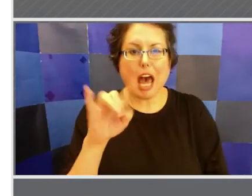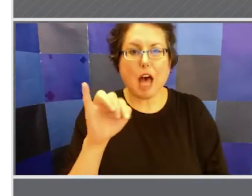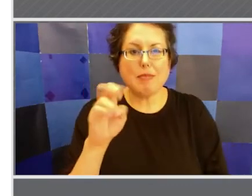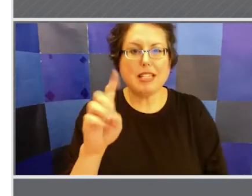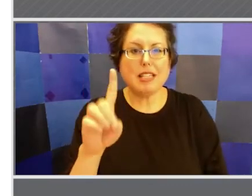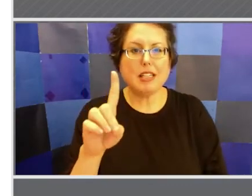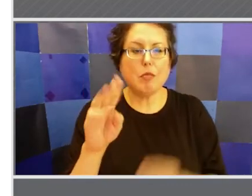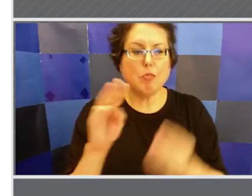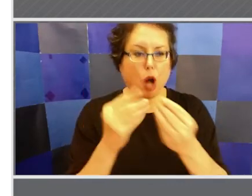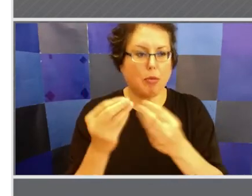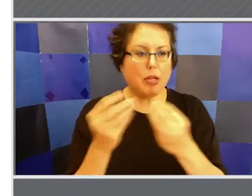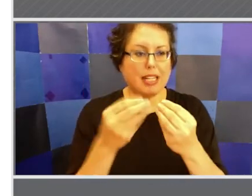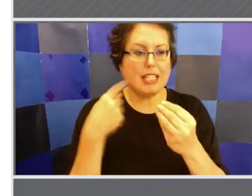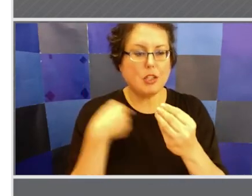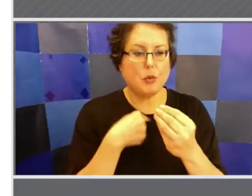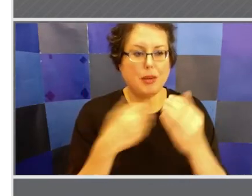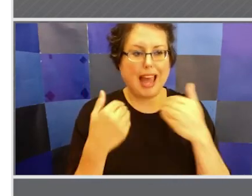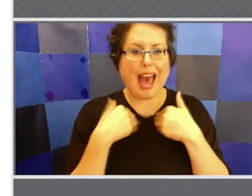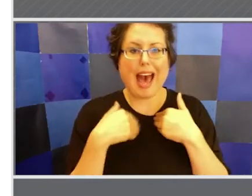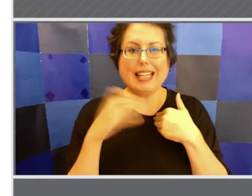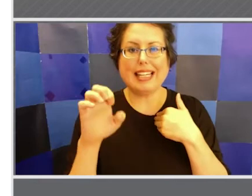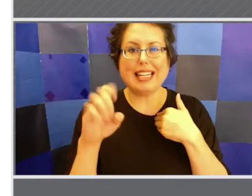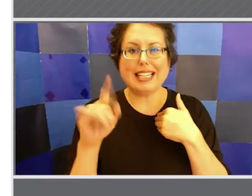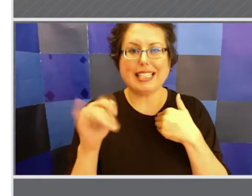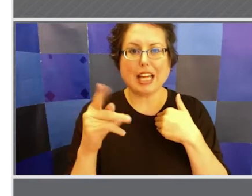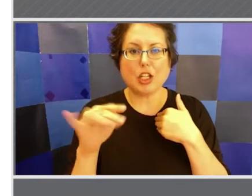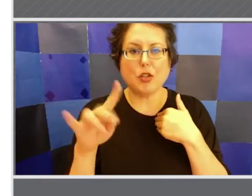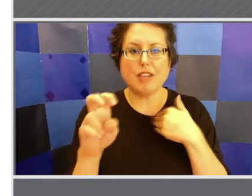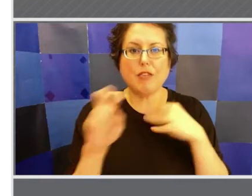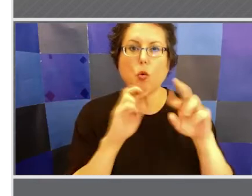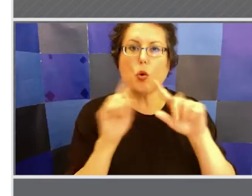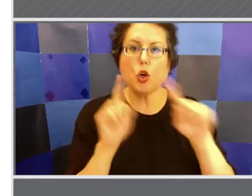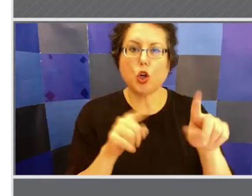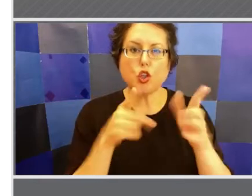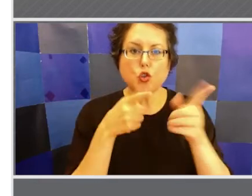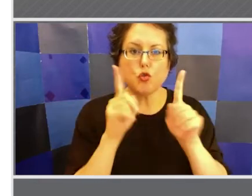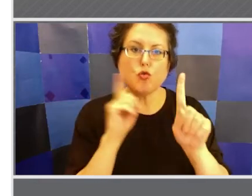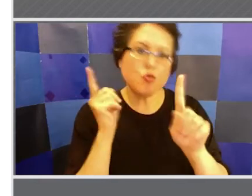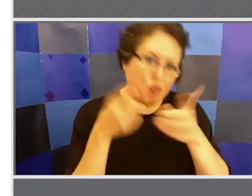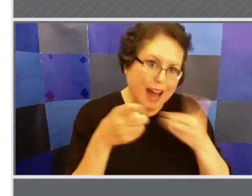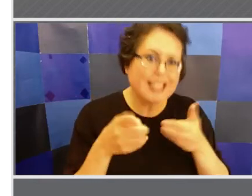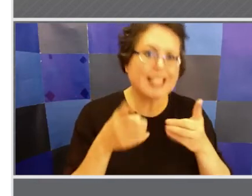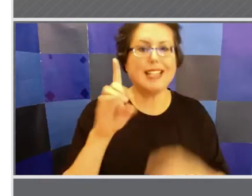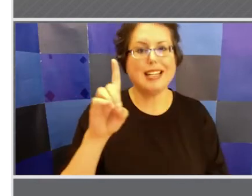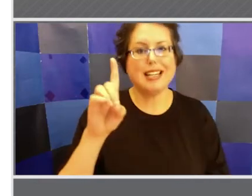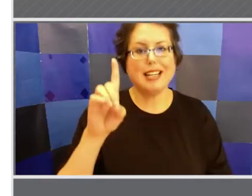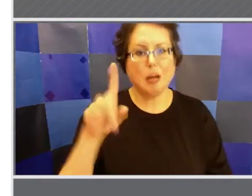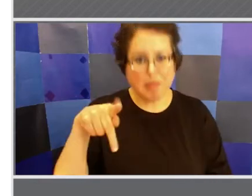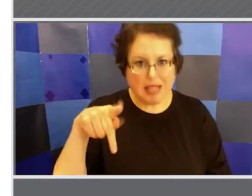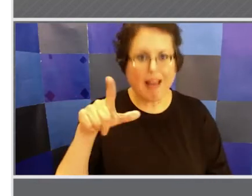perdido issued an executive order directing pls to begin deconstruction of condemned buildings